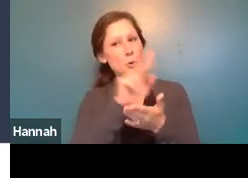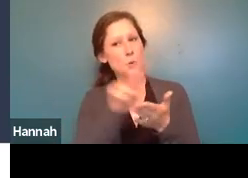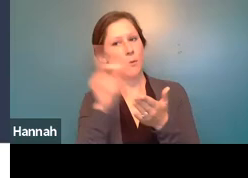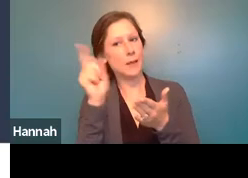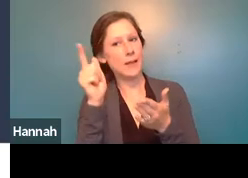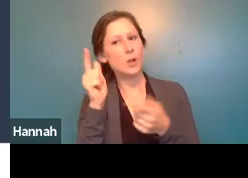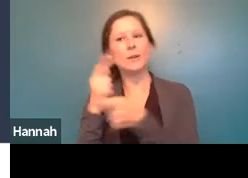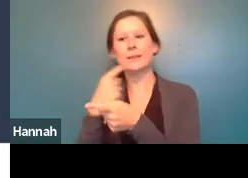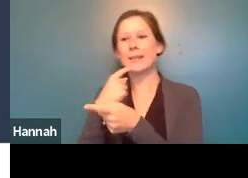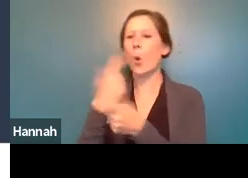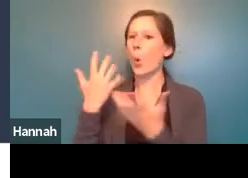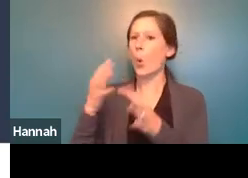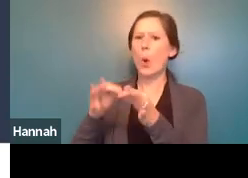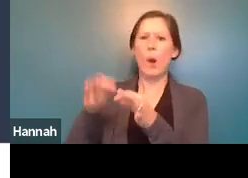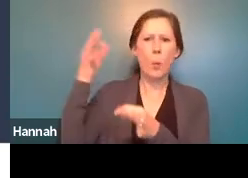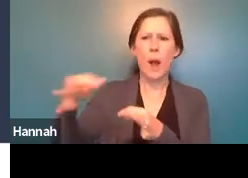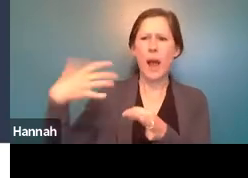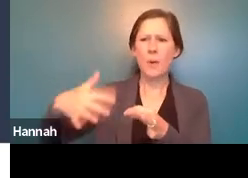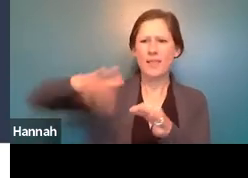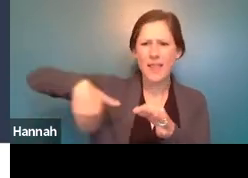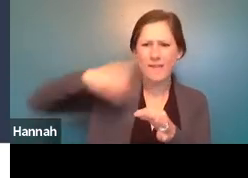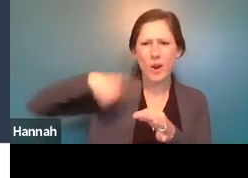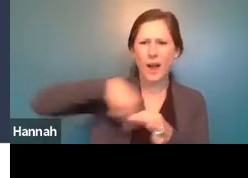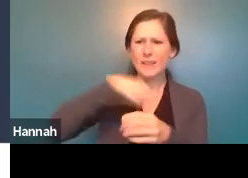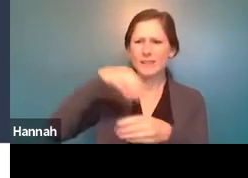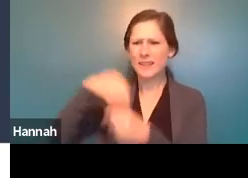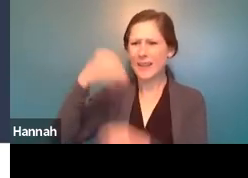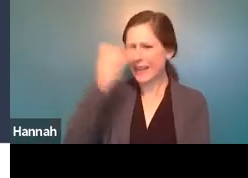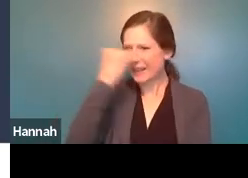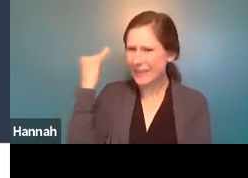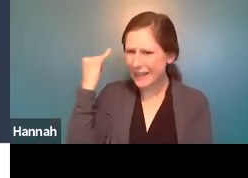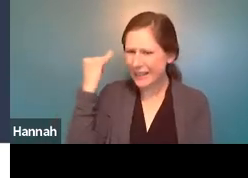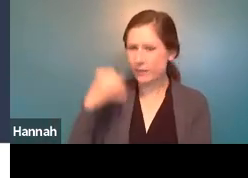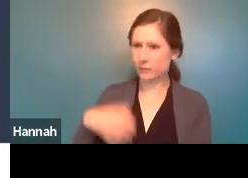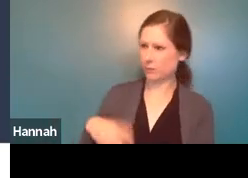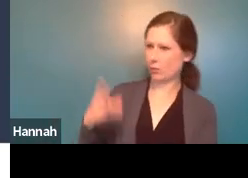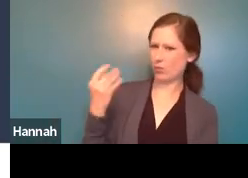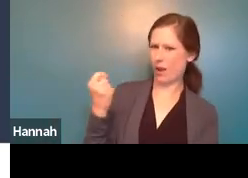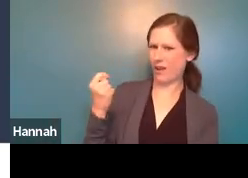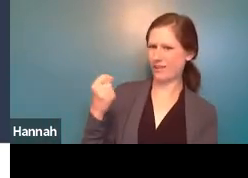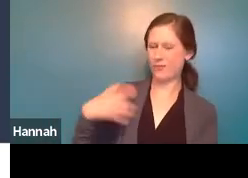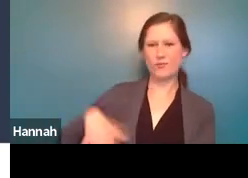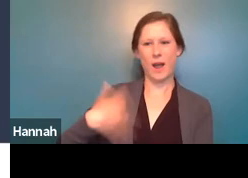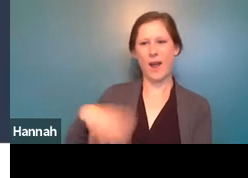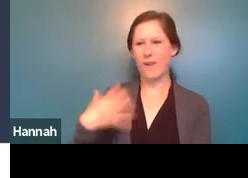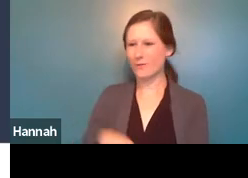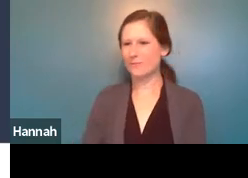here in Italy. We thought, what? Okay. So it is definitely